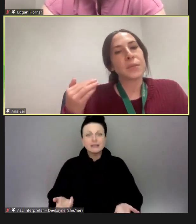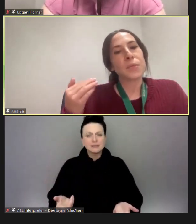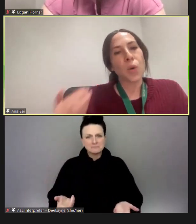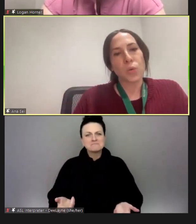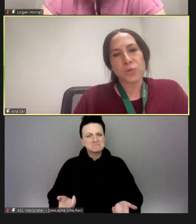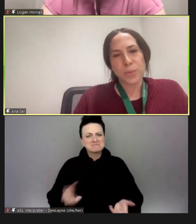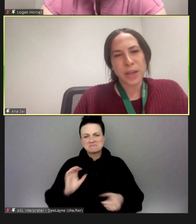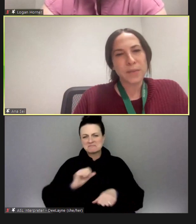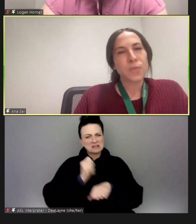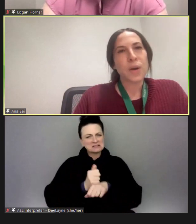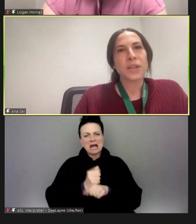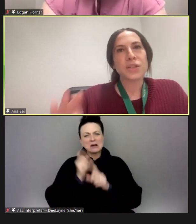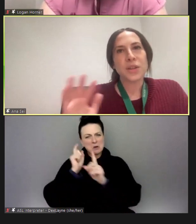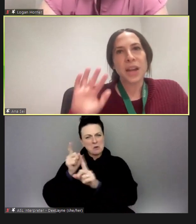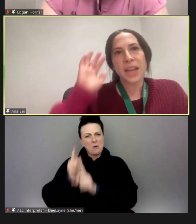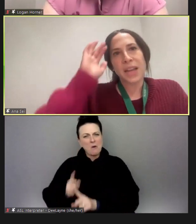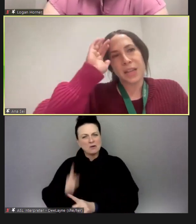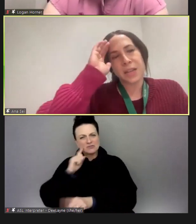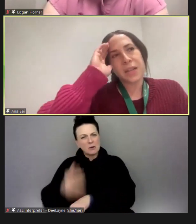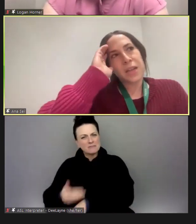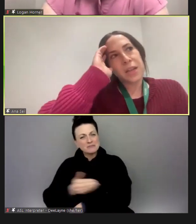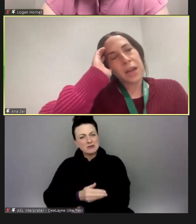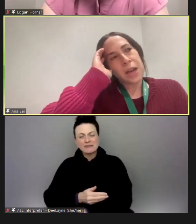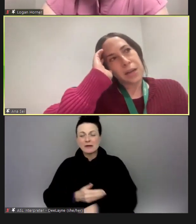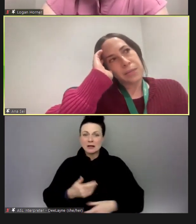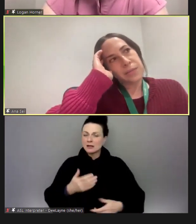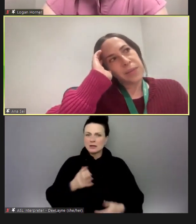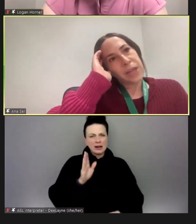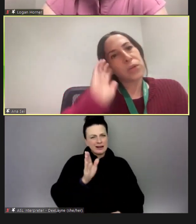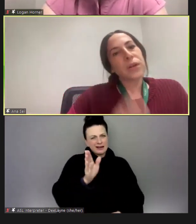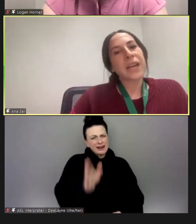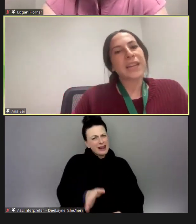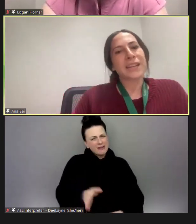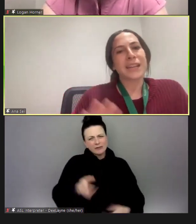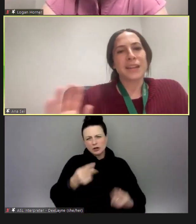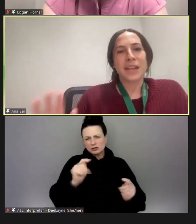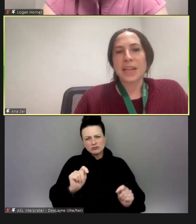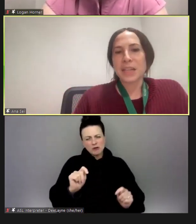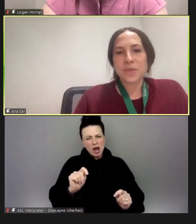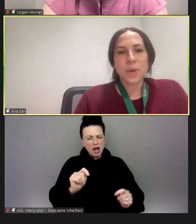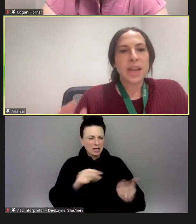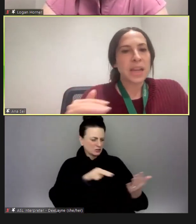goals we never want to try and um you